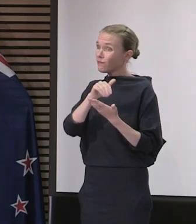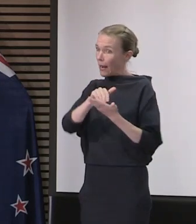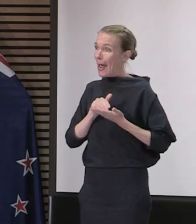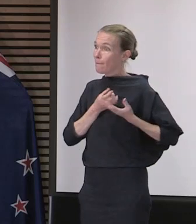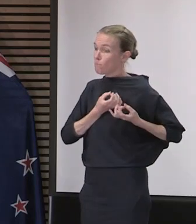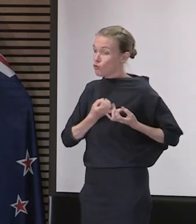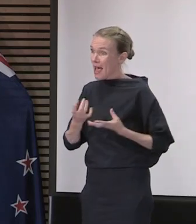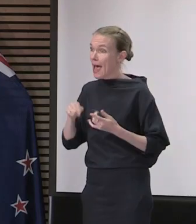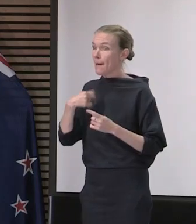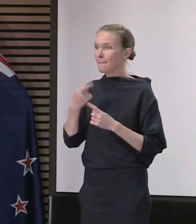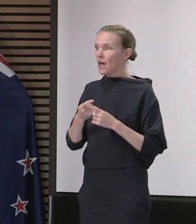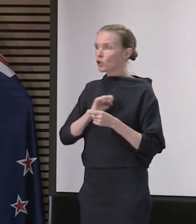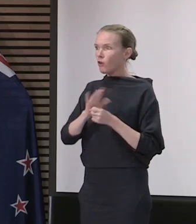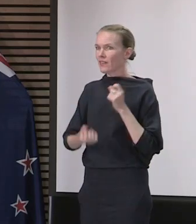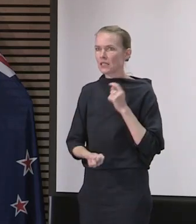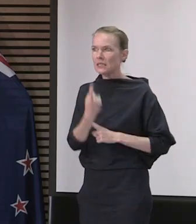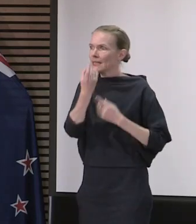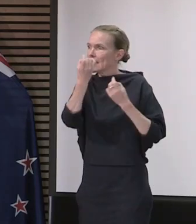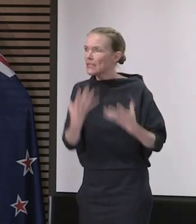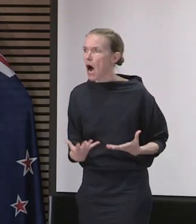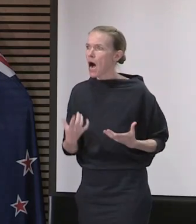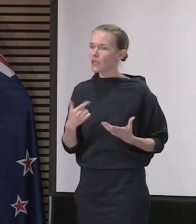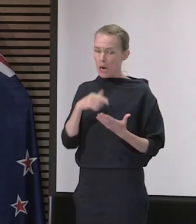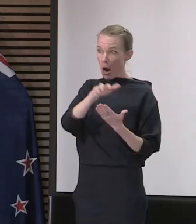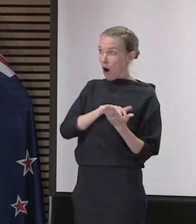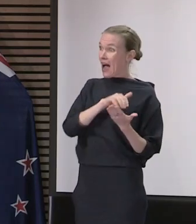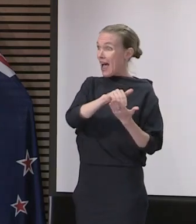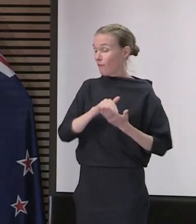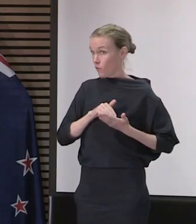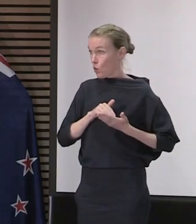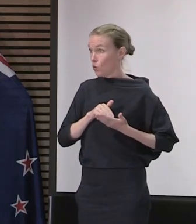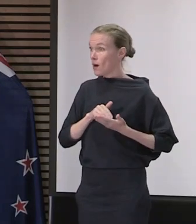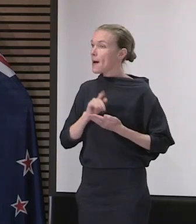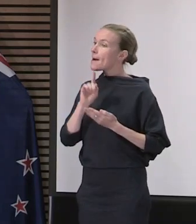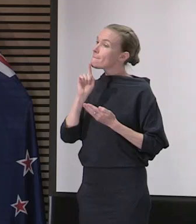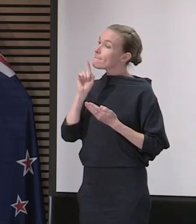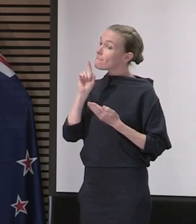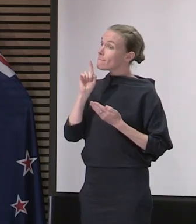provides a framework and it is still, I think, been a very good basis for our preparation